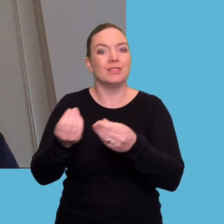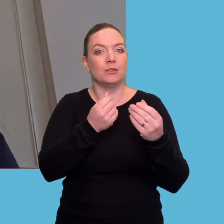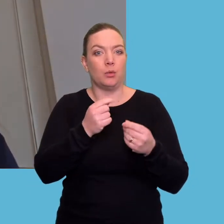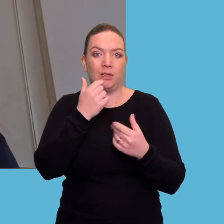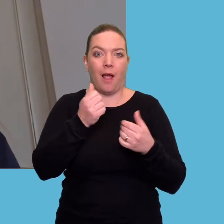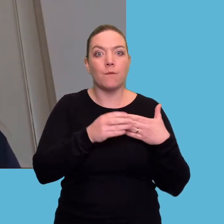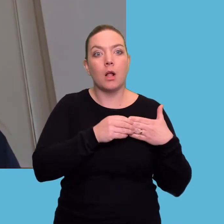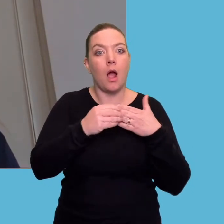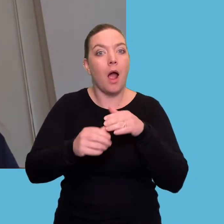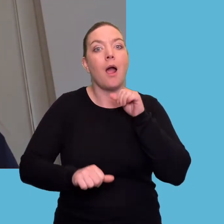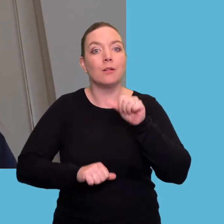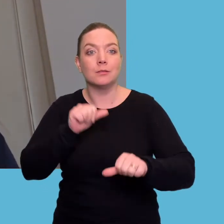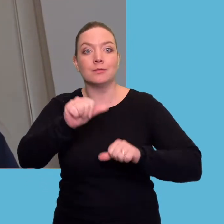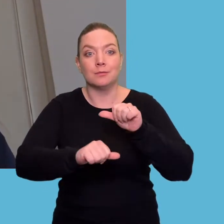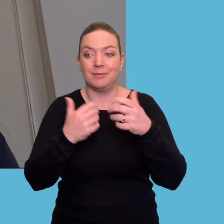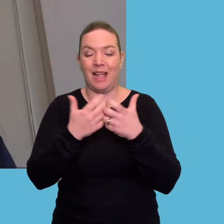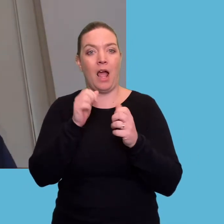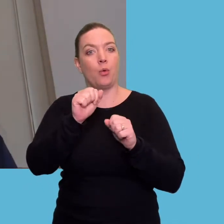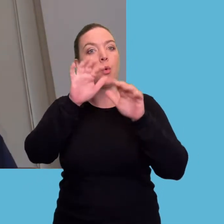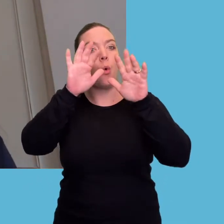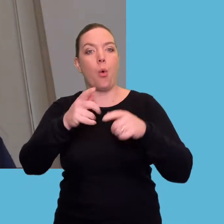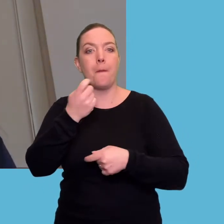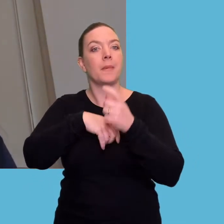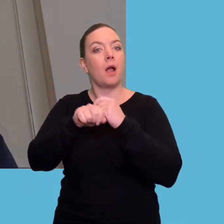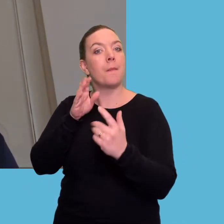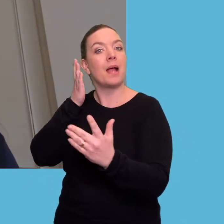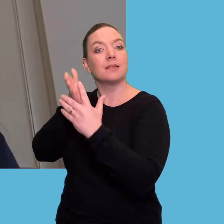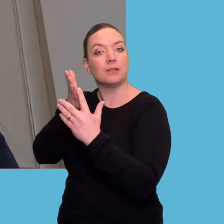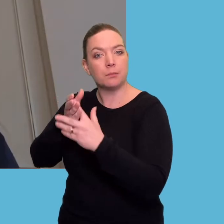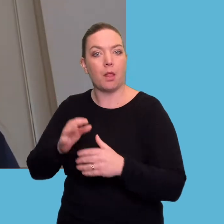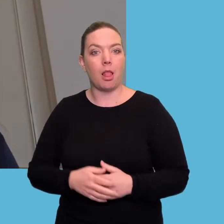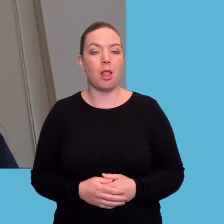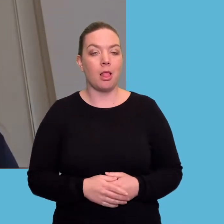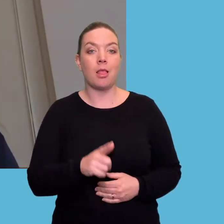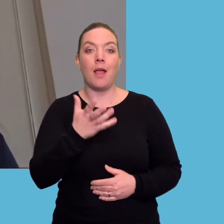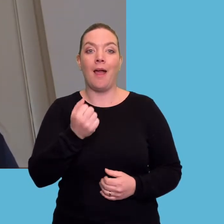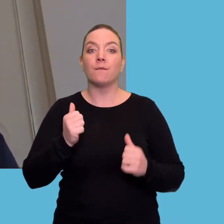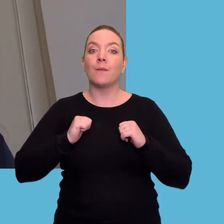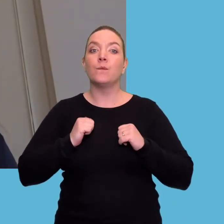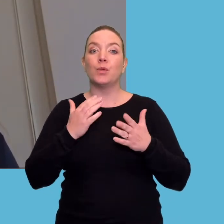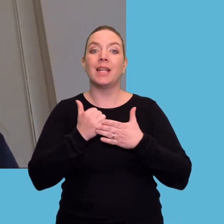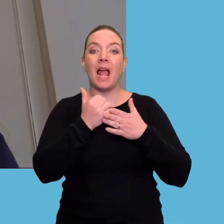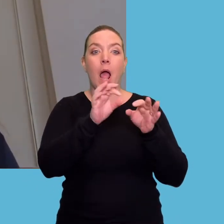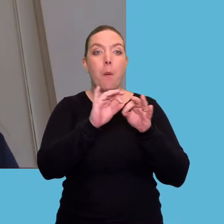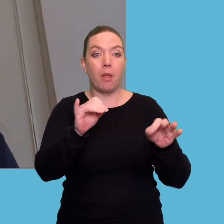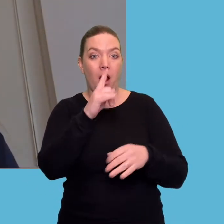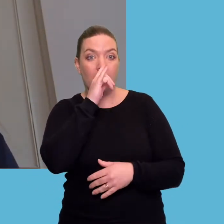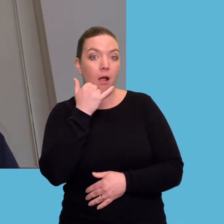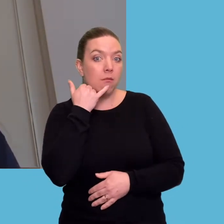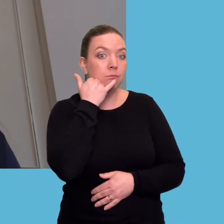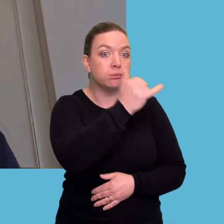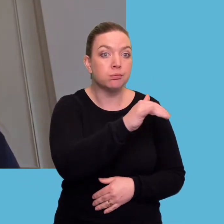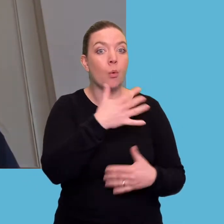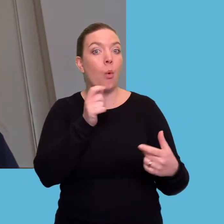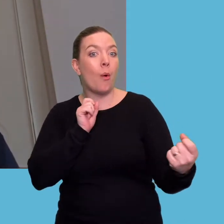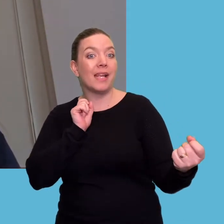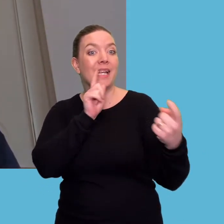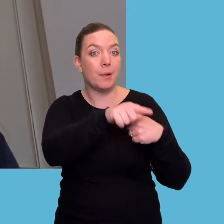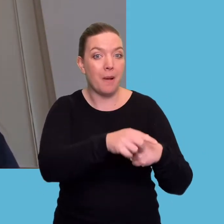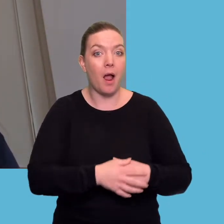device to make it more accessible. They also offer a free helpline, if you'd like some over the phone help or you can always email them.